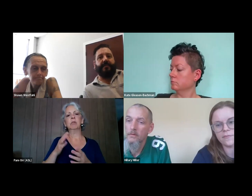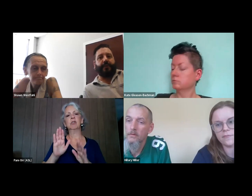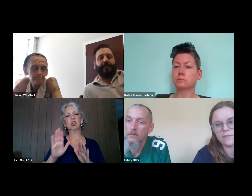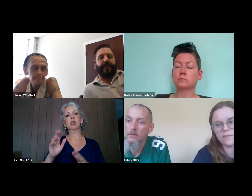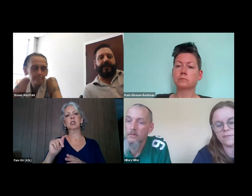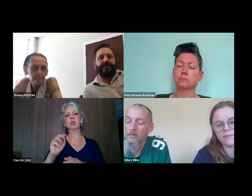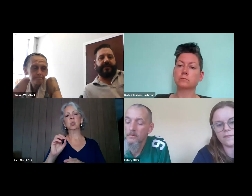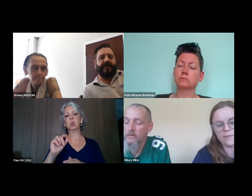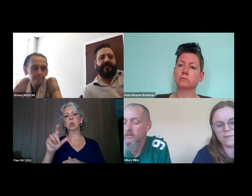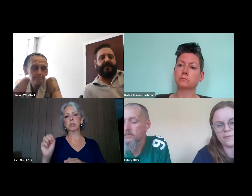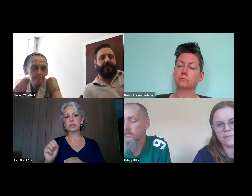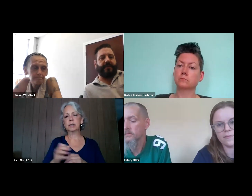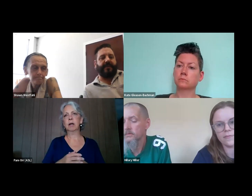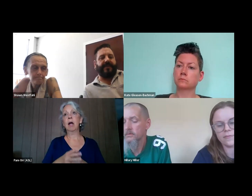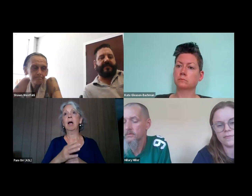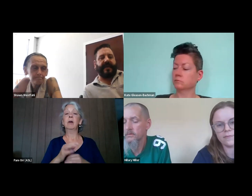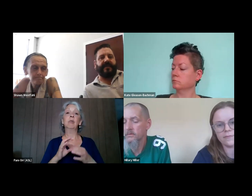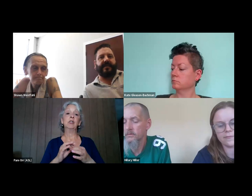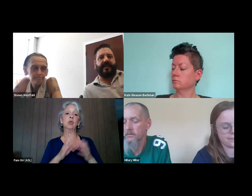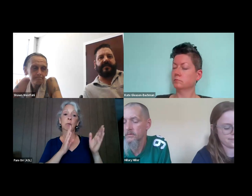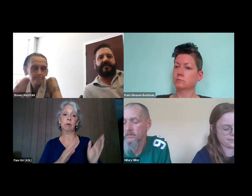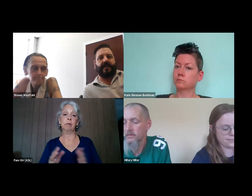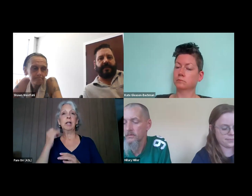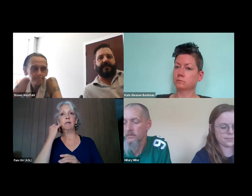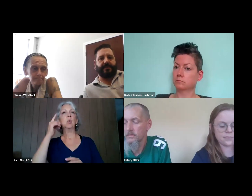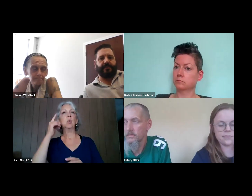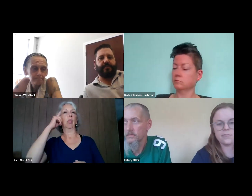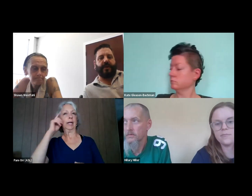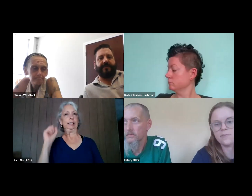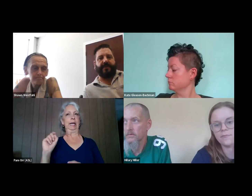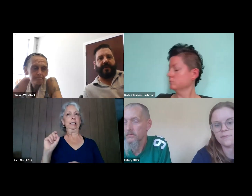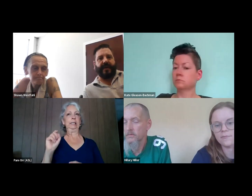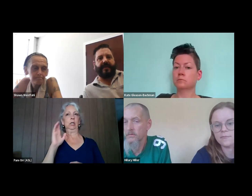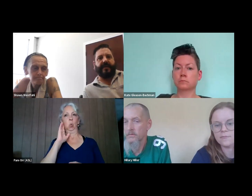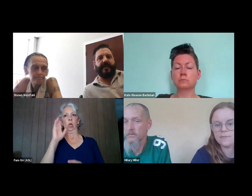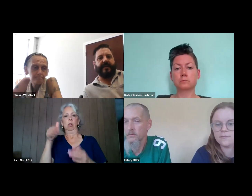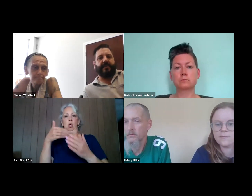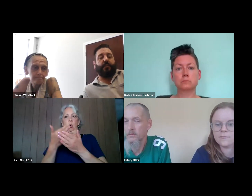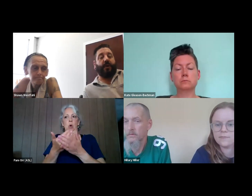In preparation, if you believe that xylazine is coming to wherever you're at.